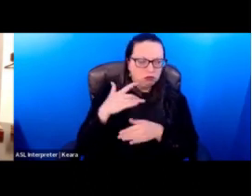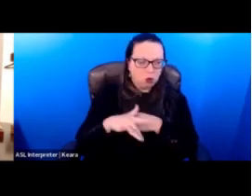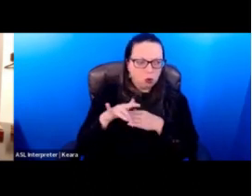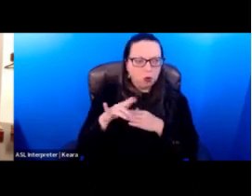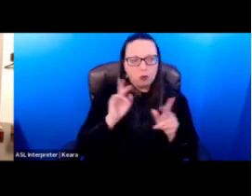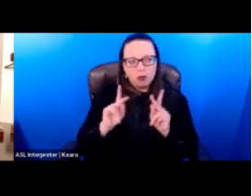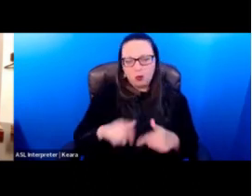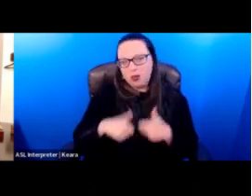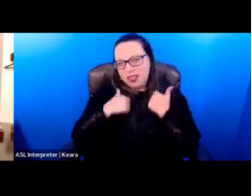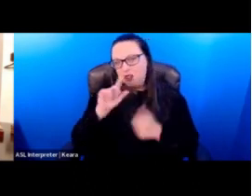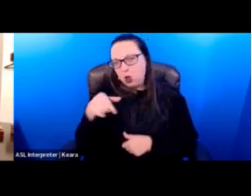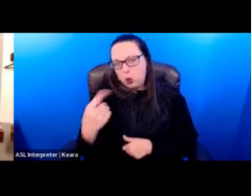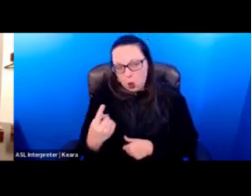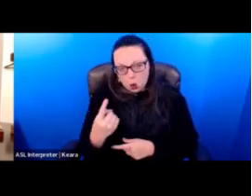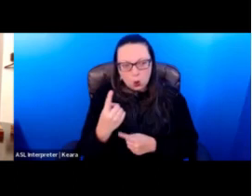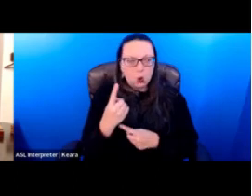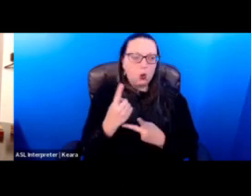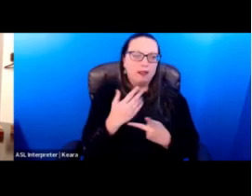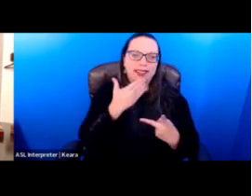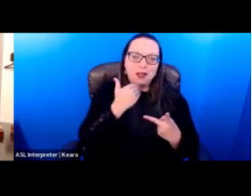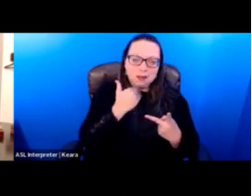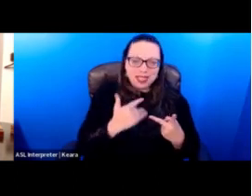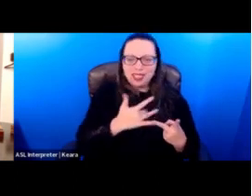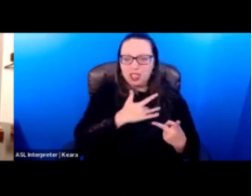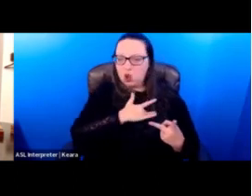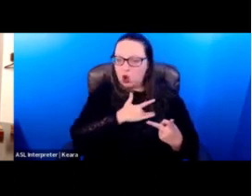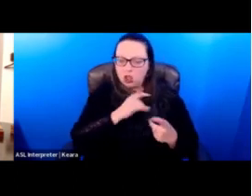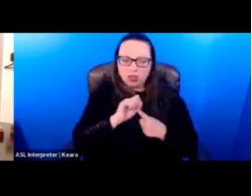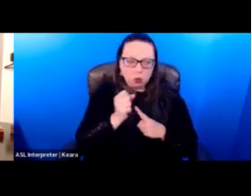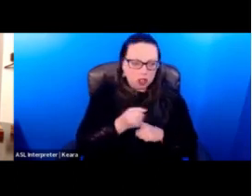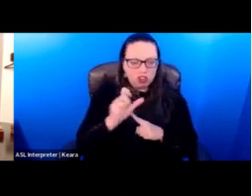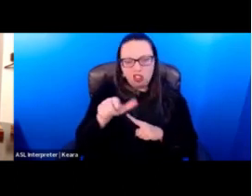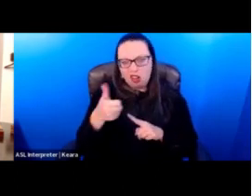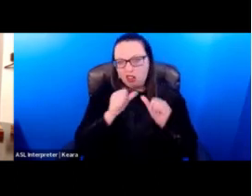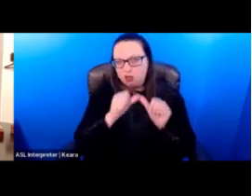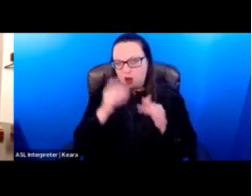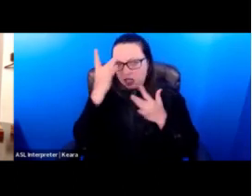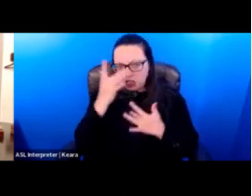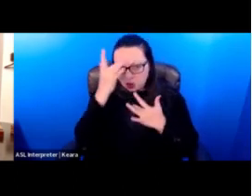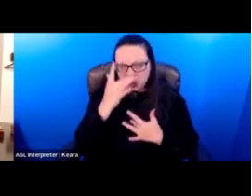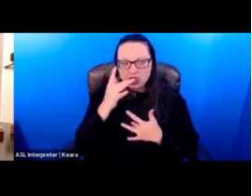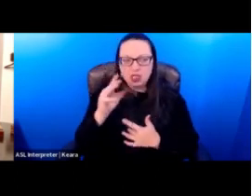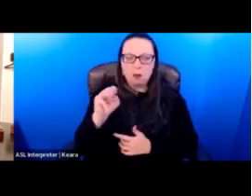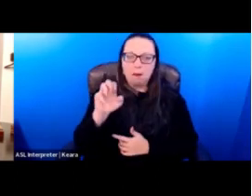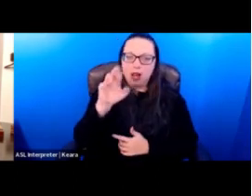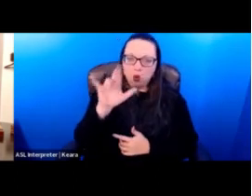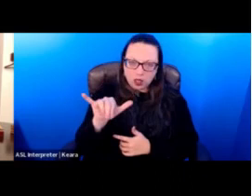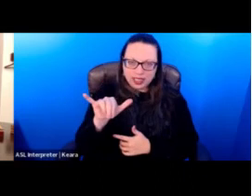alone people who have diabetes and heart condition and other chronic conditions, minorities, those in rural areas, and those